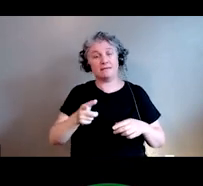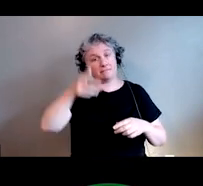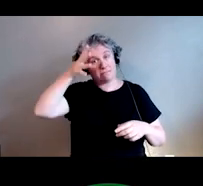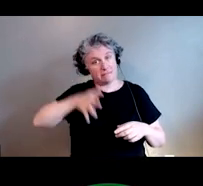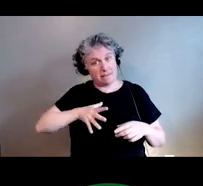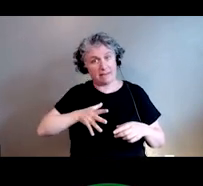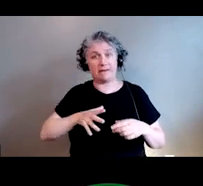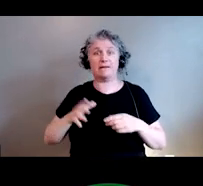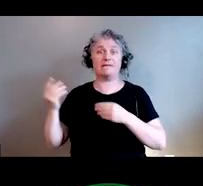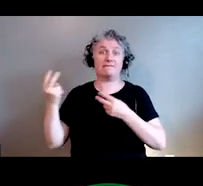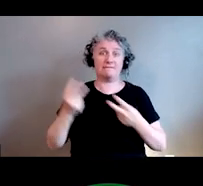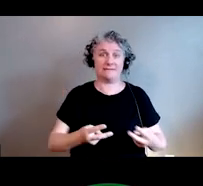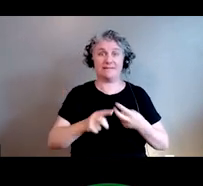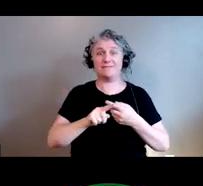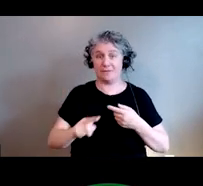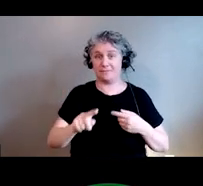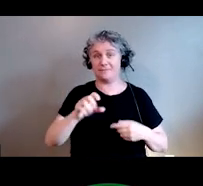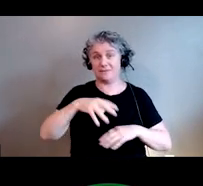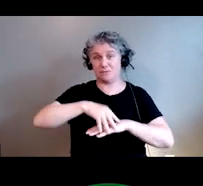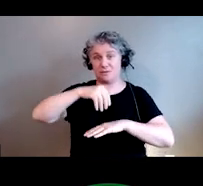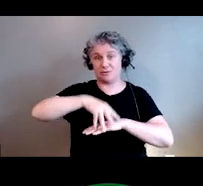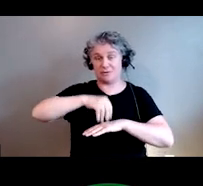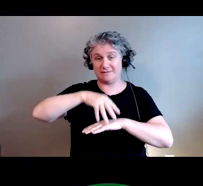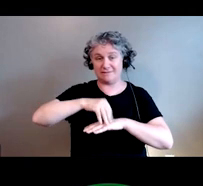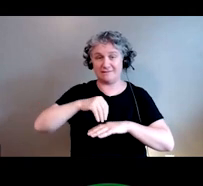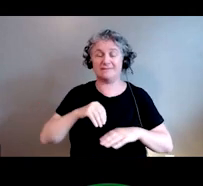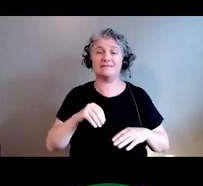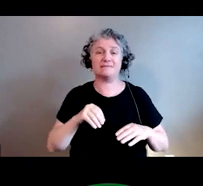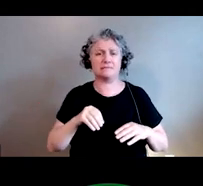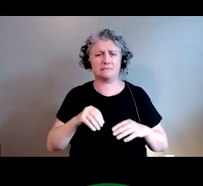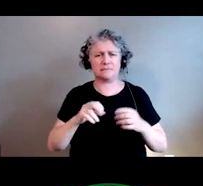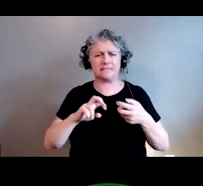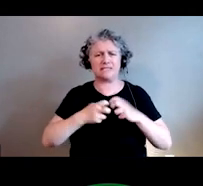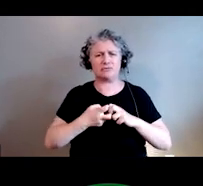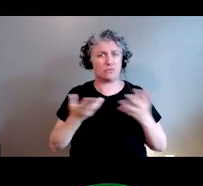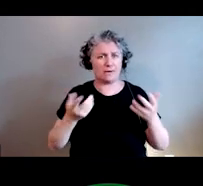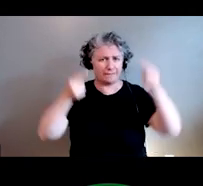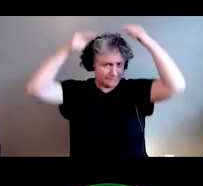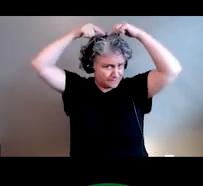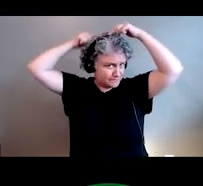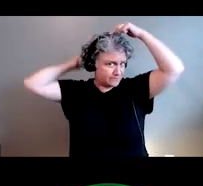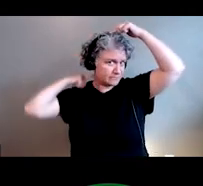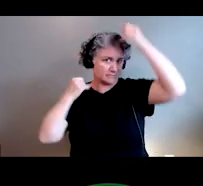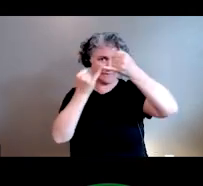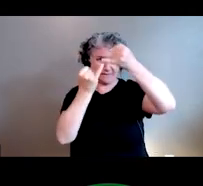The very nature of our natural environment of our national and provincial parks can throw up many natural barriers for individuals and mixed abilities.